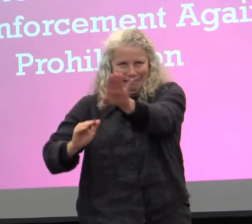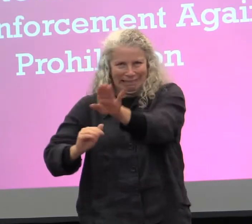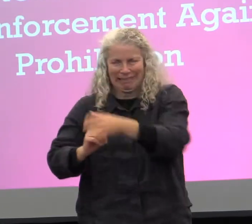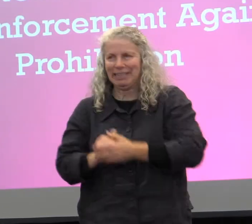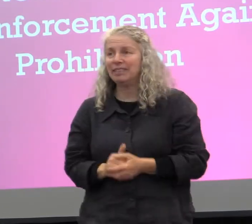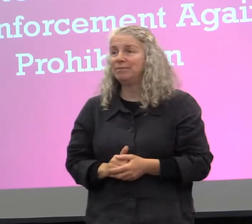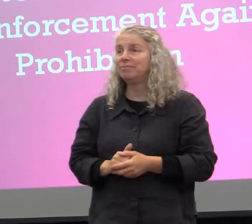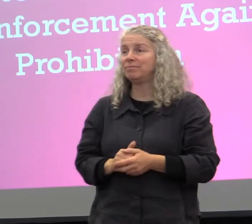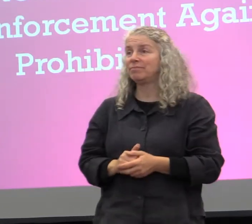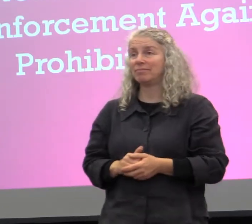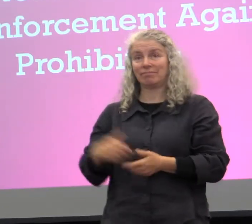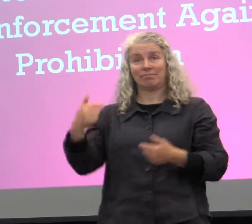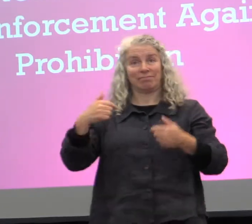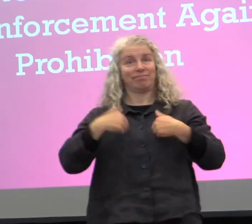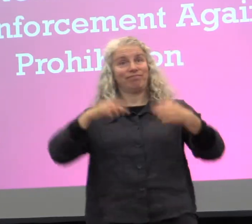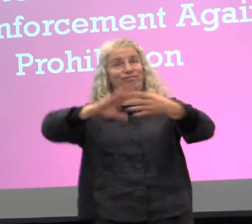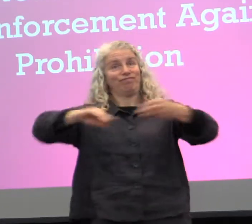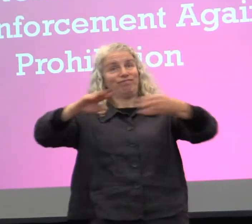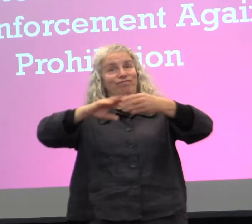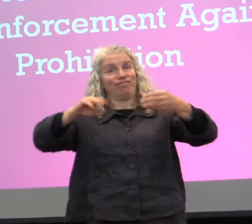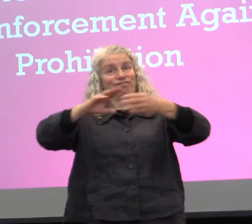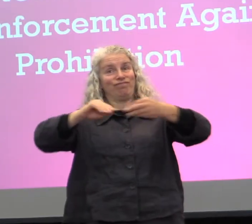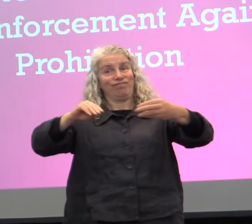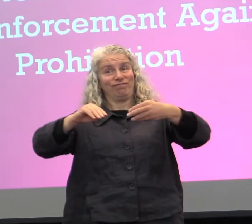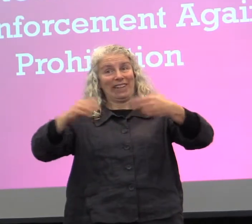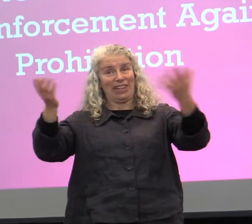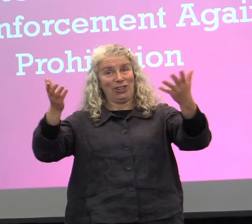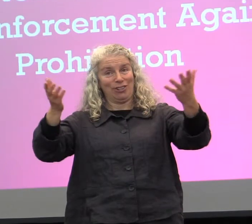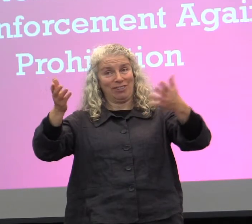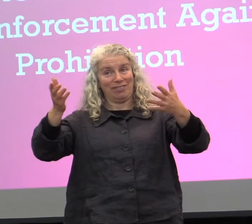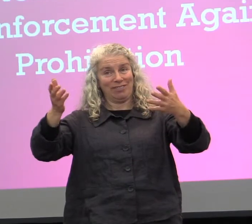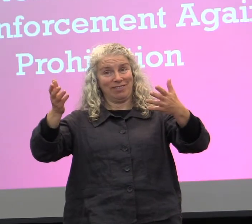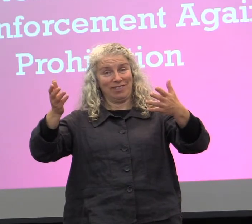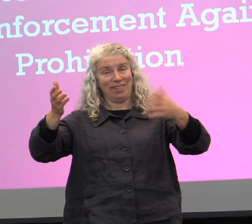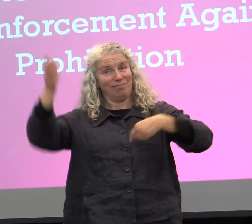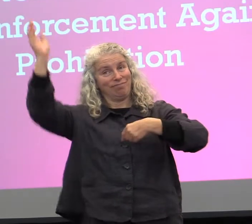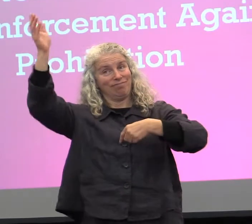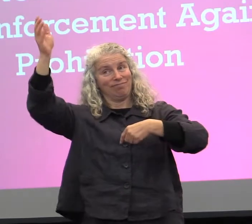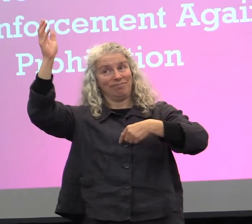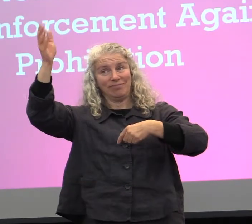"The views and opinions of the speaker are not the views and opinions of Hampshire College,